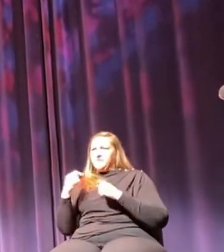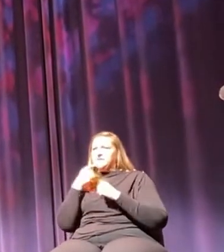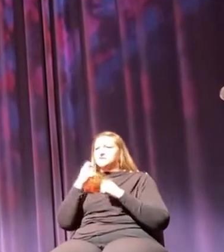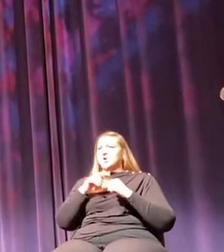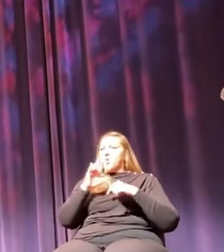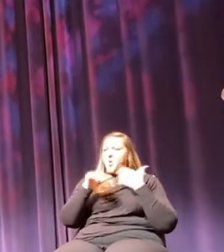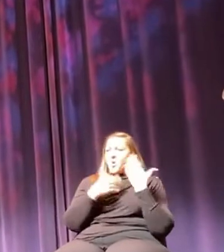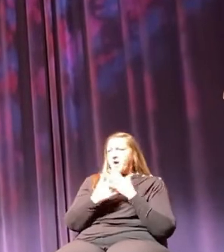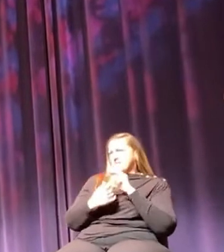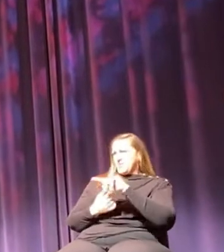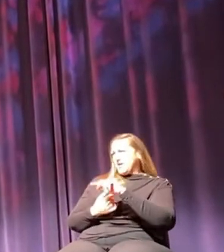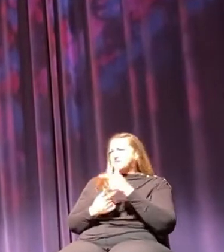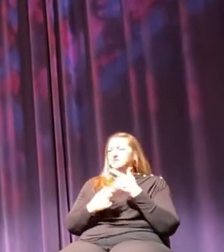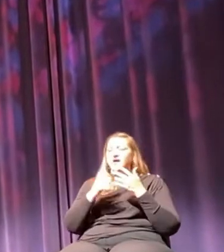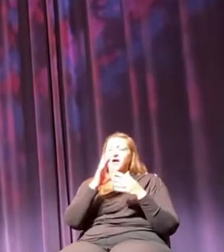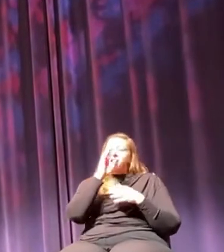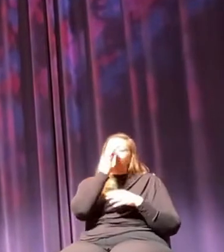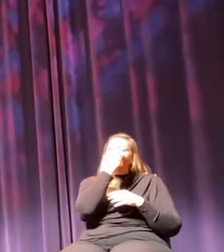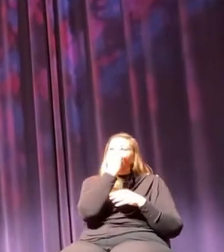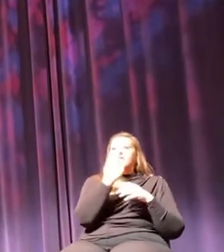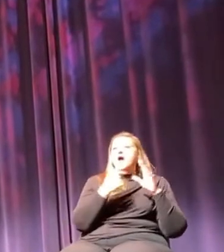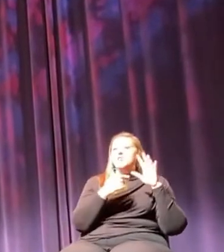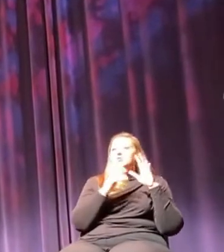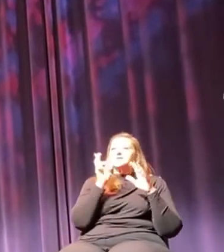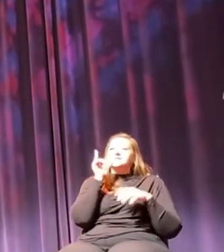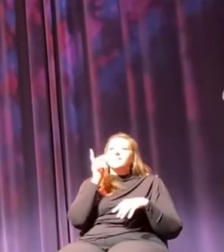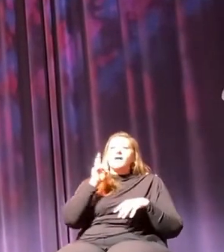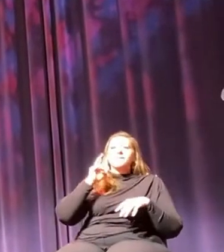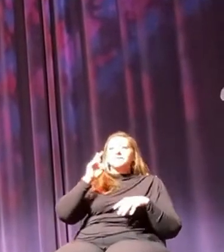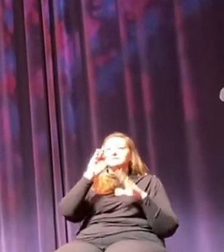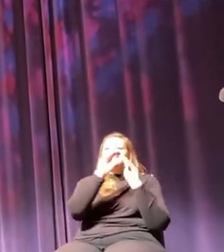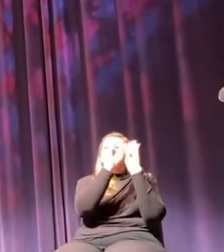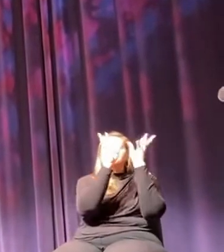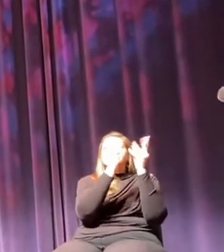Citrus flowers bloom, bouquets of lemons at my doorstep.